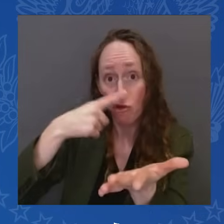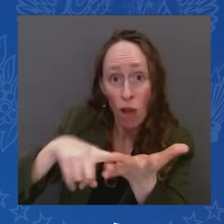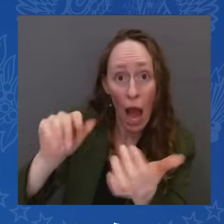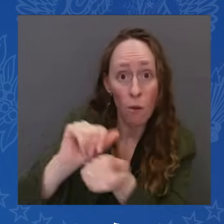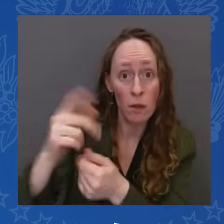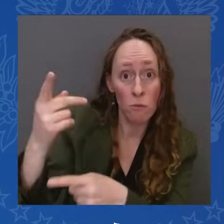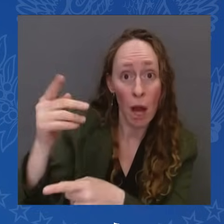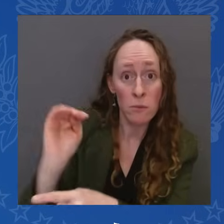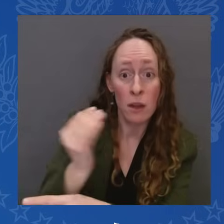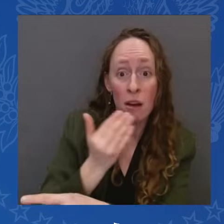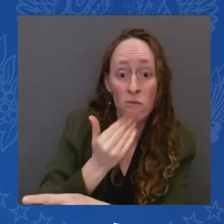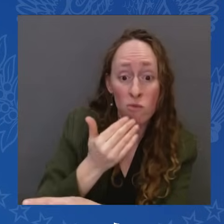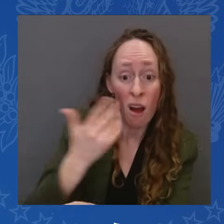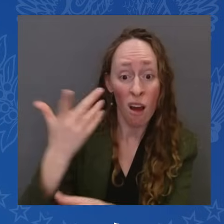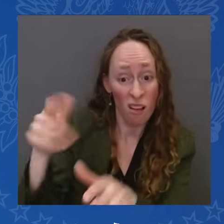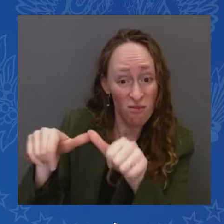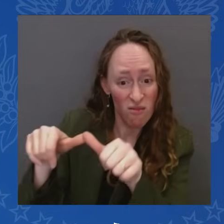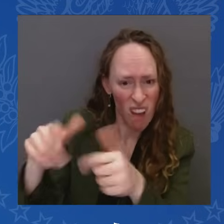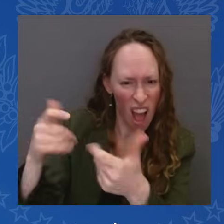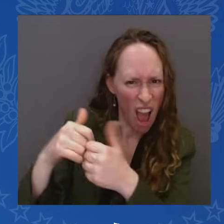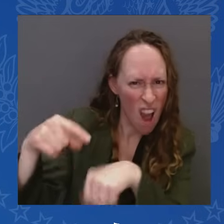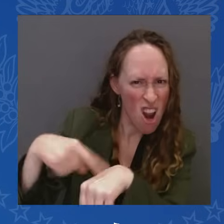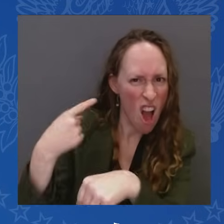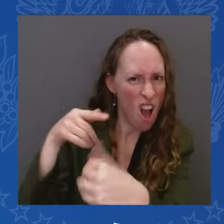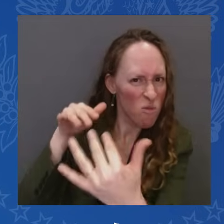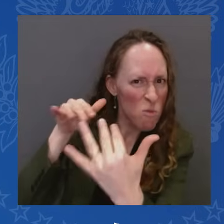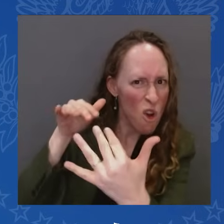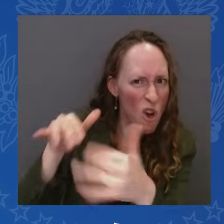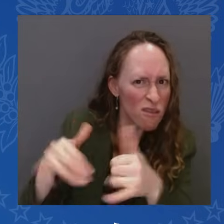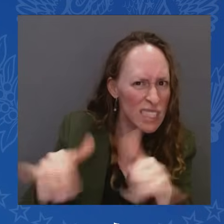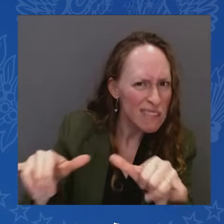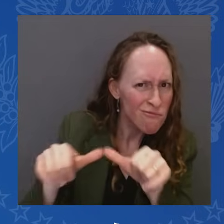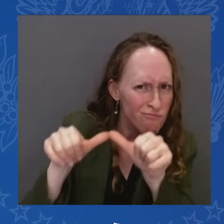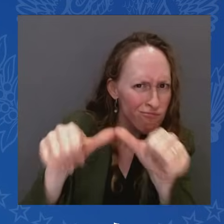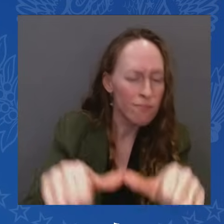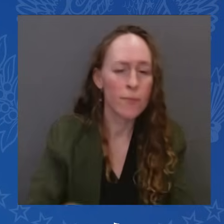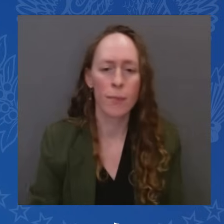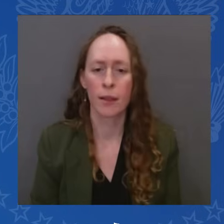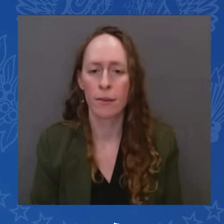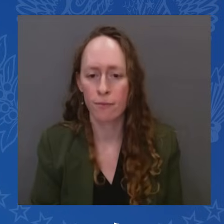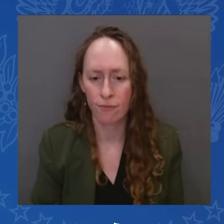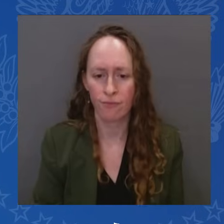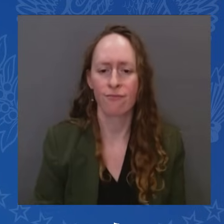that we don't forget what we're doing here. We have to support Israel